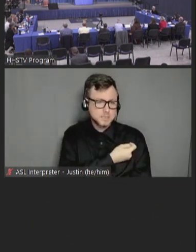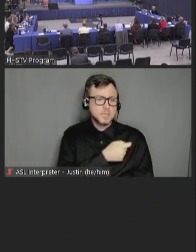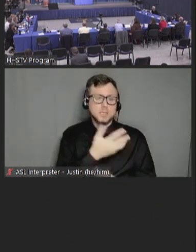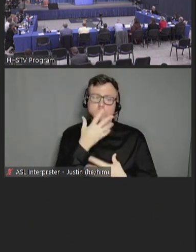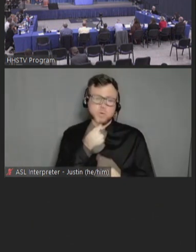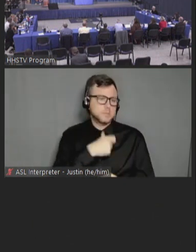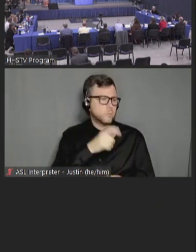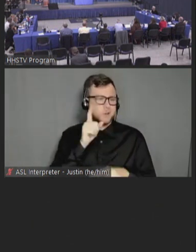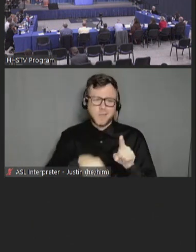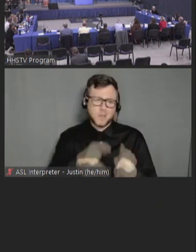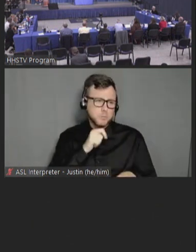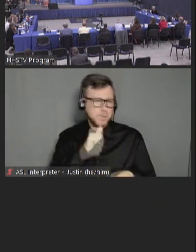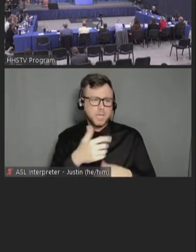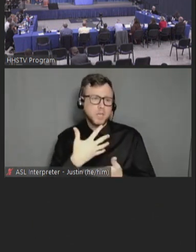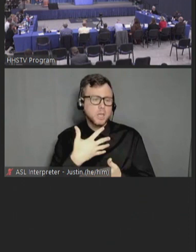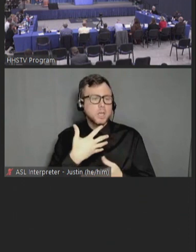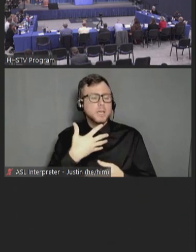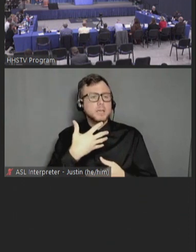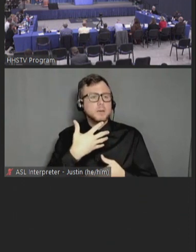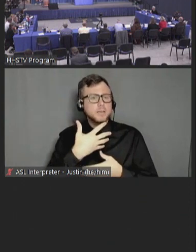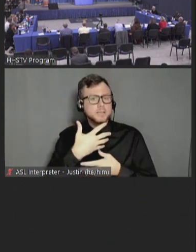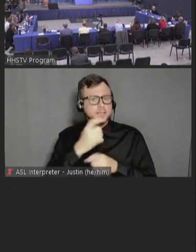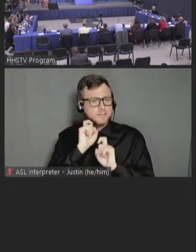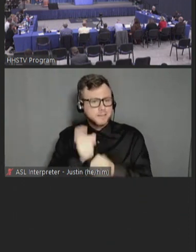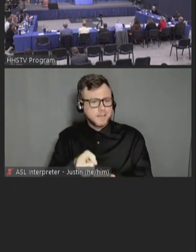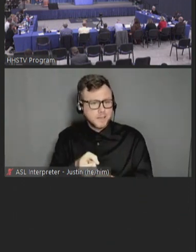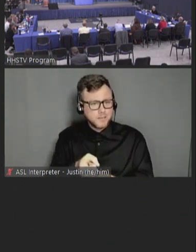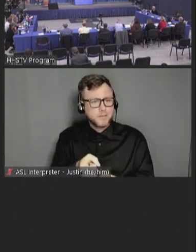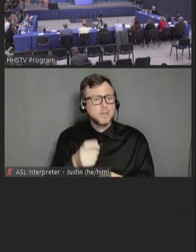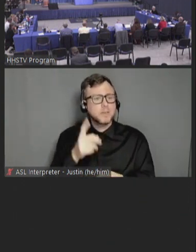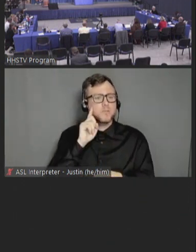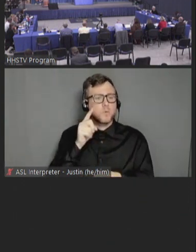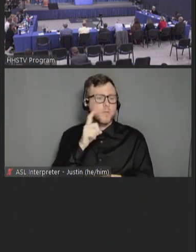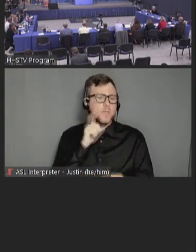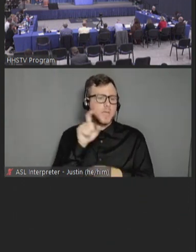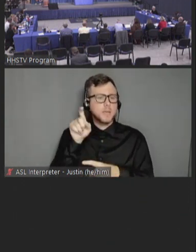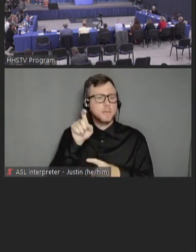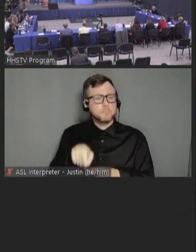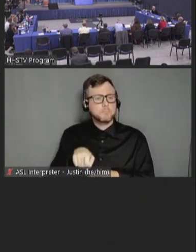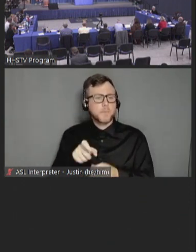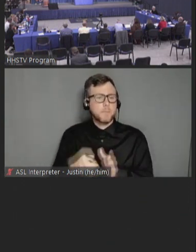the informed consent ethic. Thank you for the opportunity to provide public comment today.